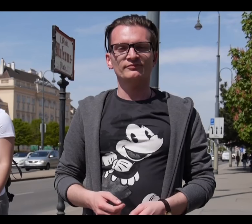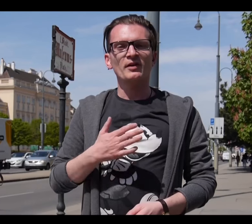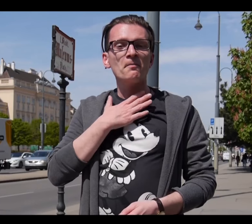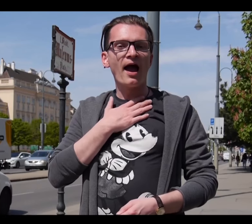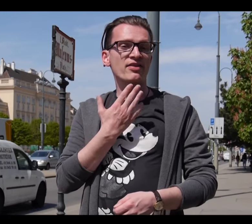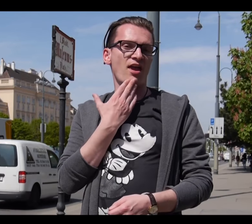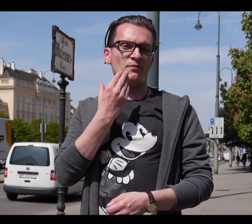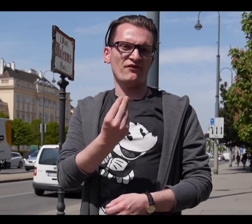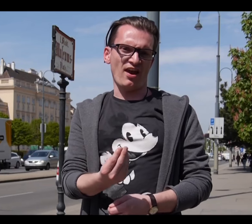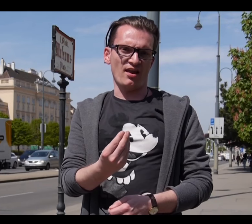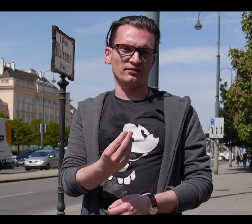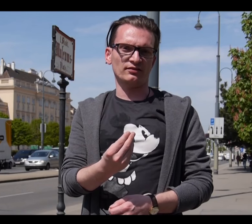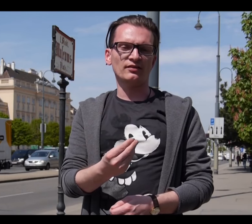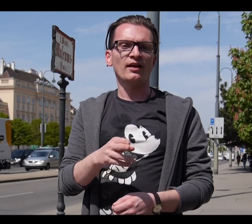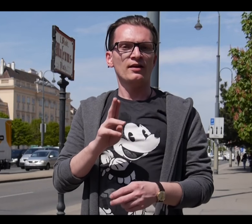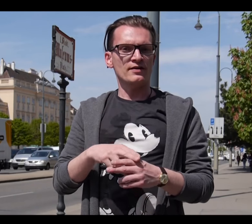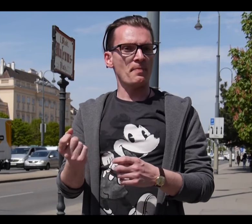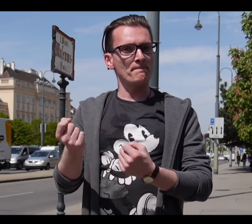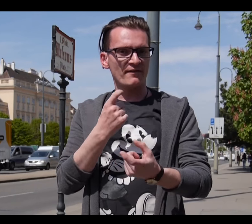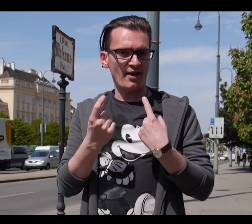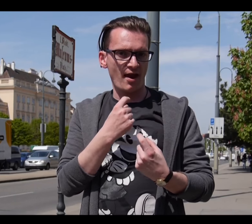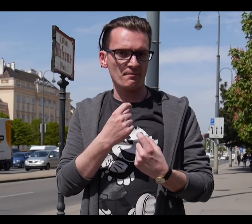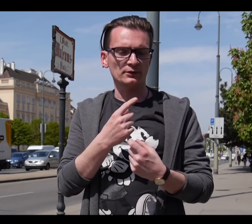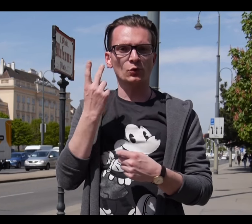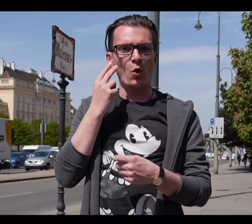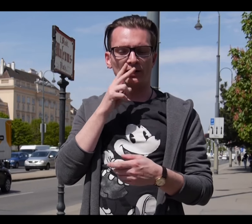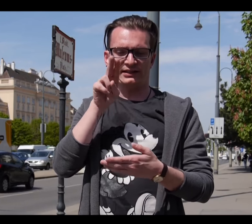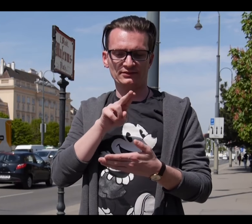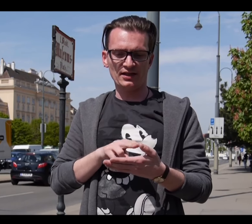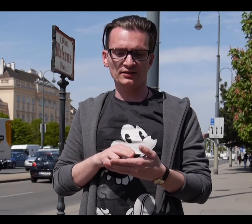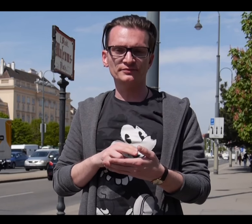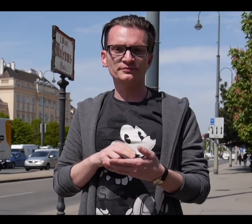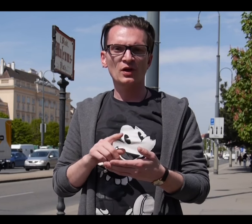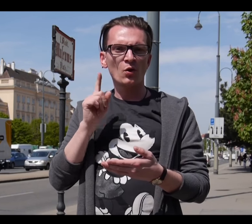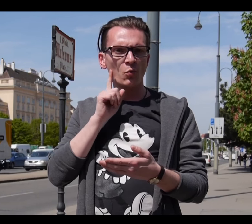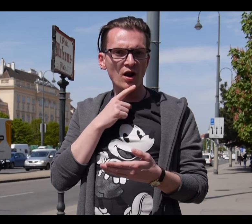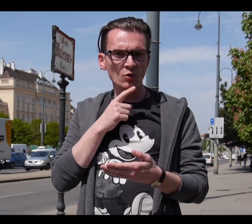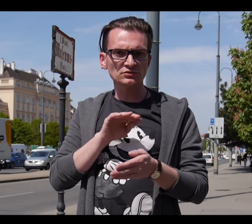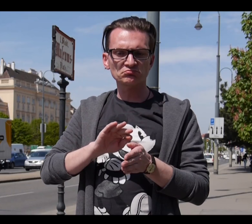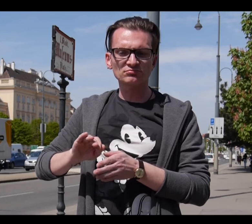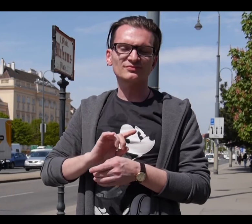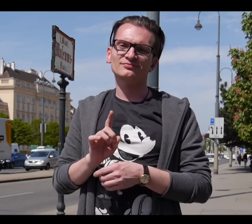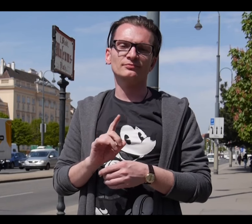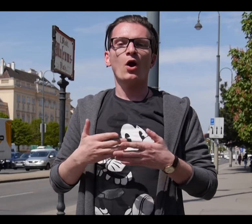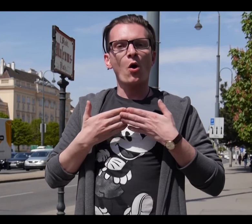My suggestion for companies: If a Deaf person applies, please do not reject the application immediately.